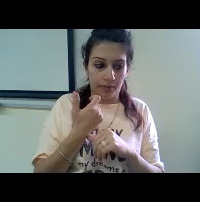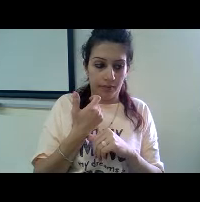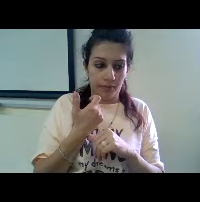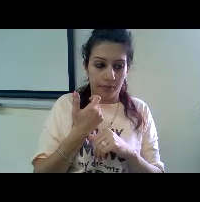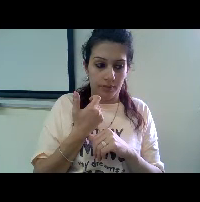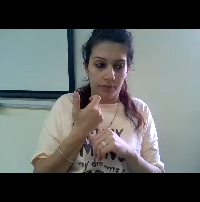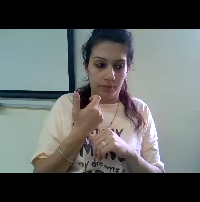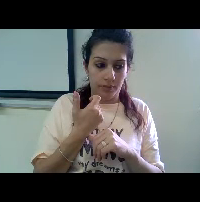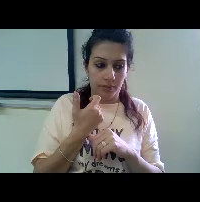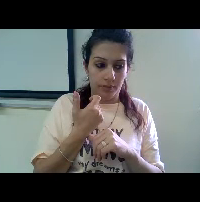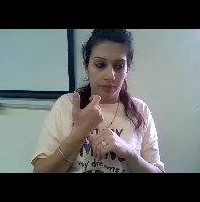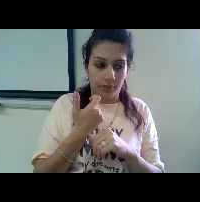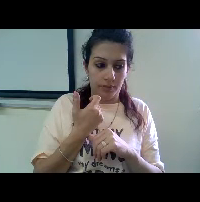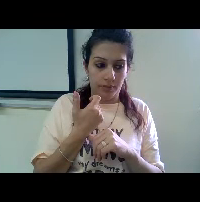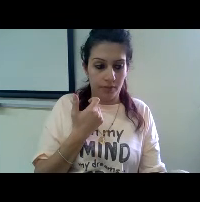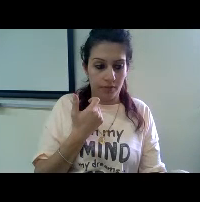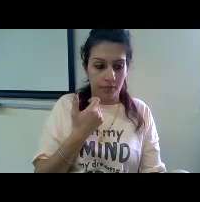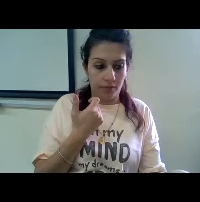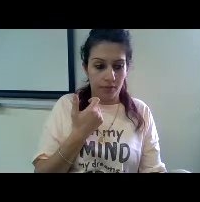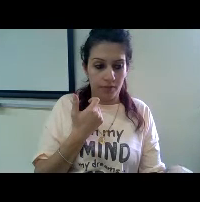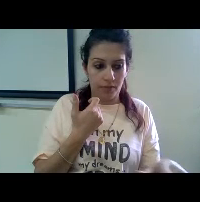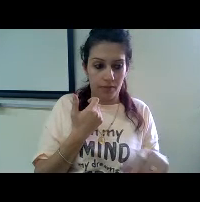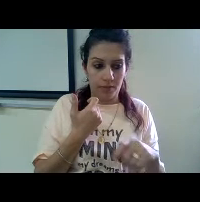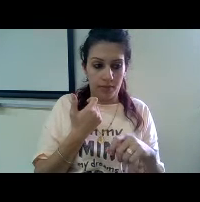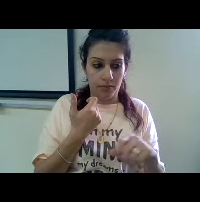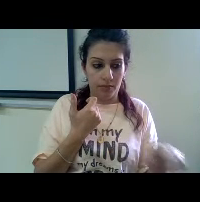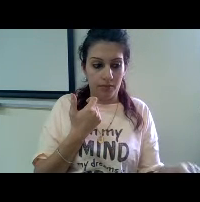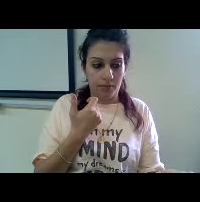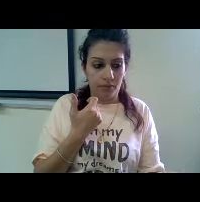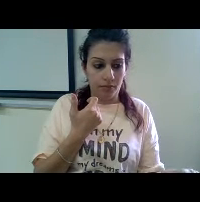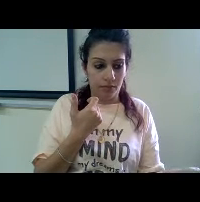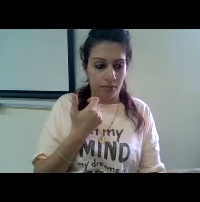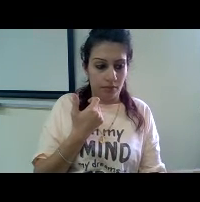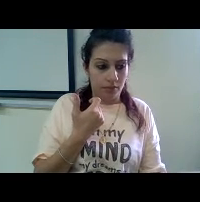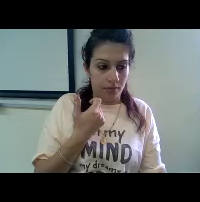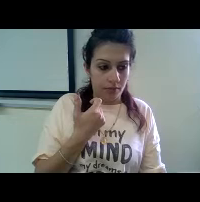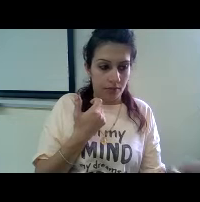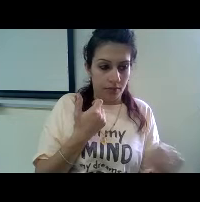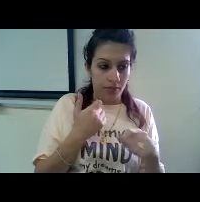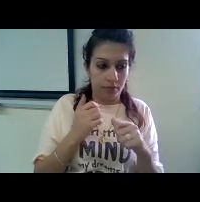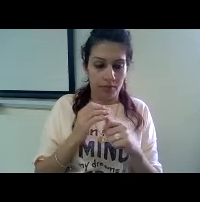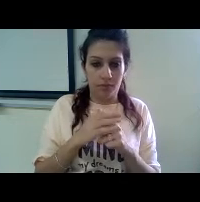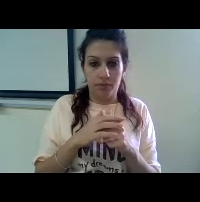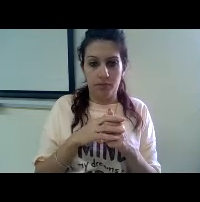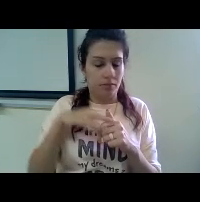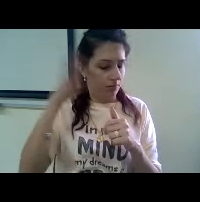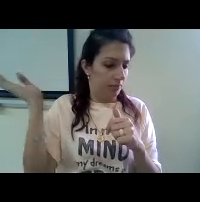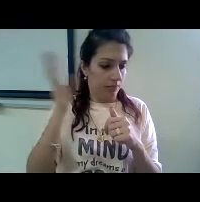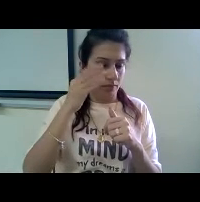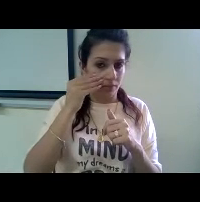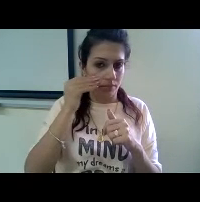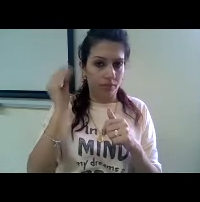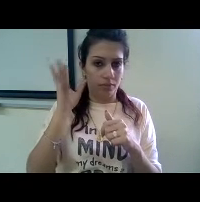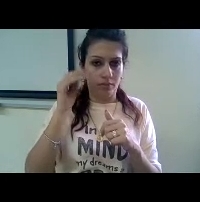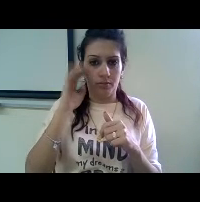But I think it's a very important thing to highlight. And what is the basis of this partnership?